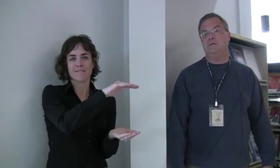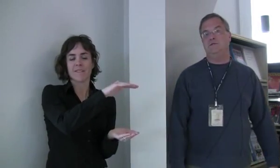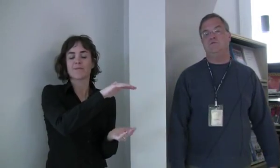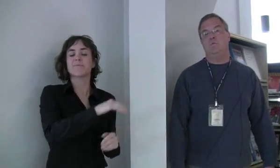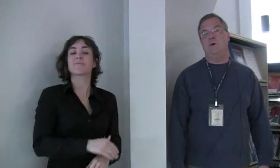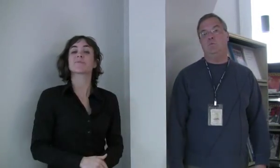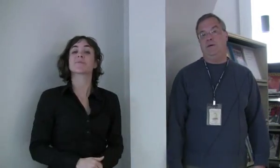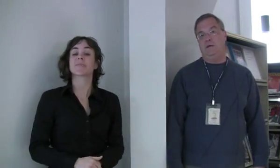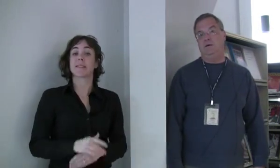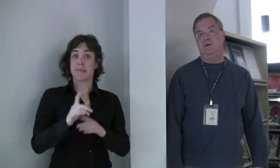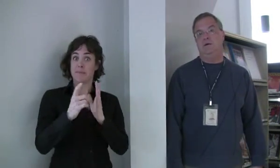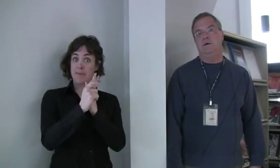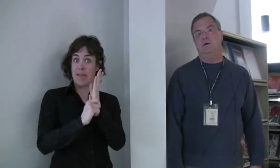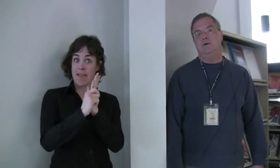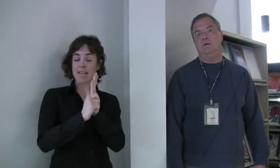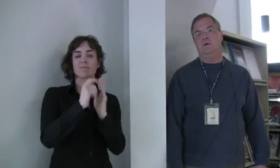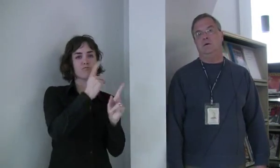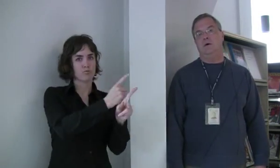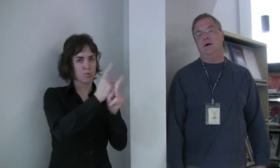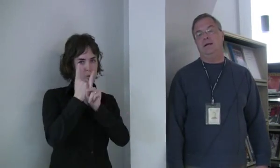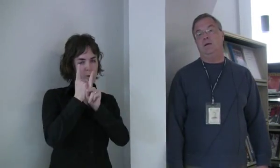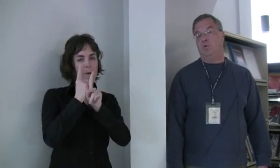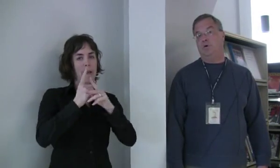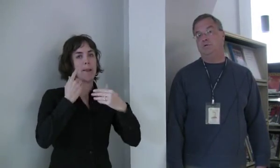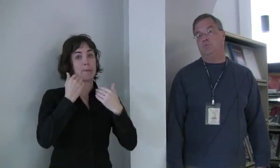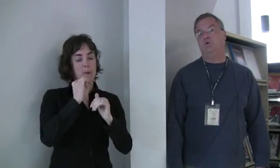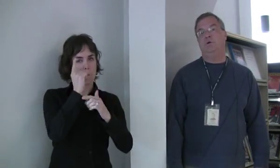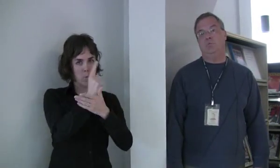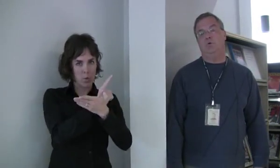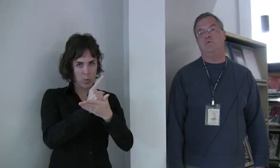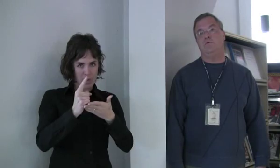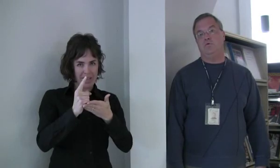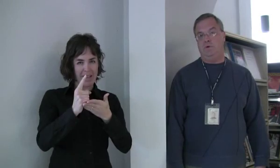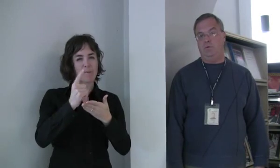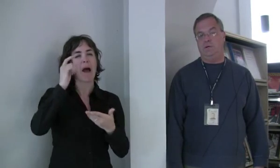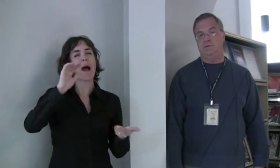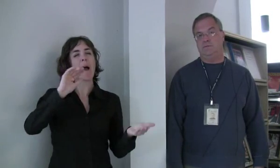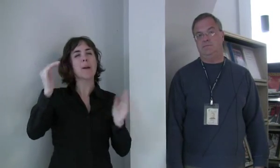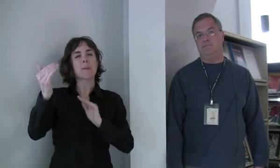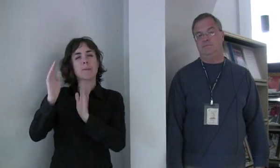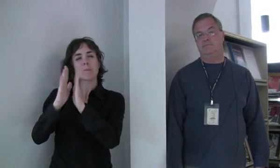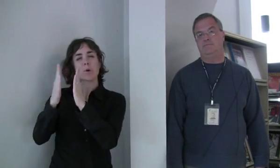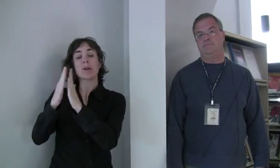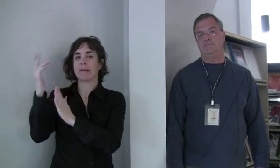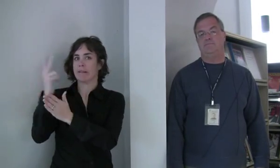You can borrow magazines for one week unlike books